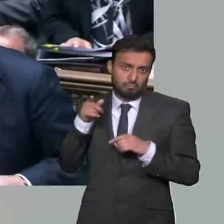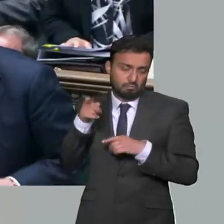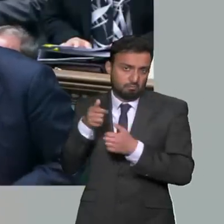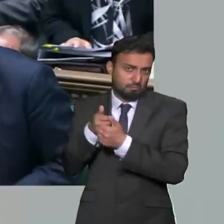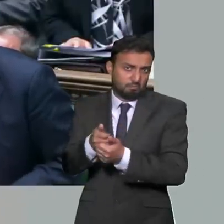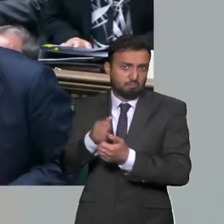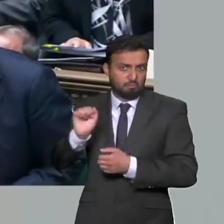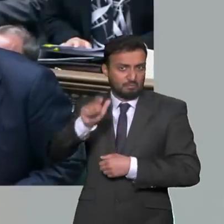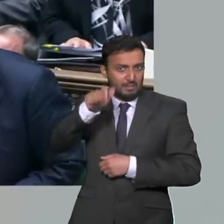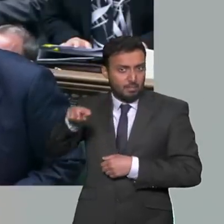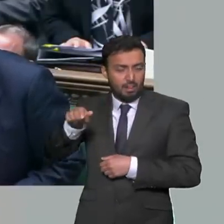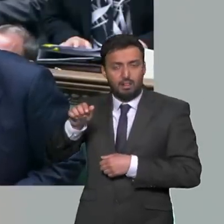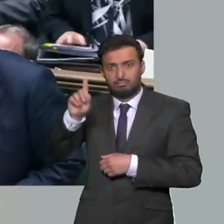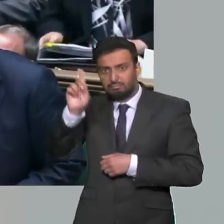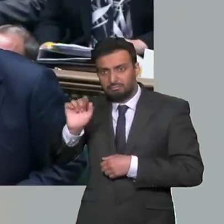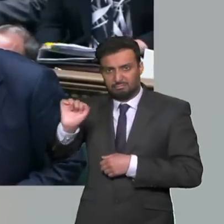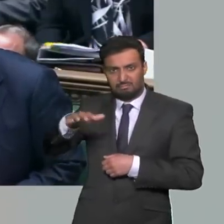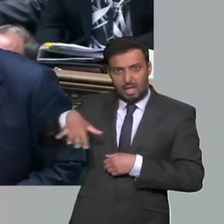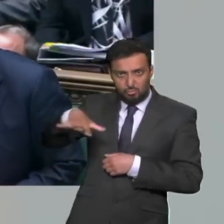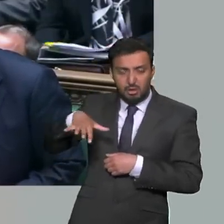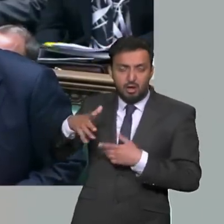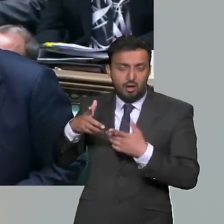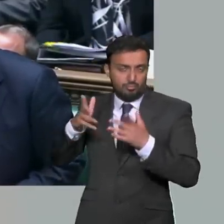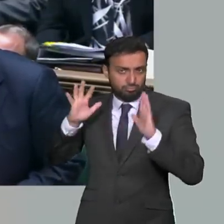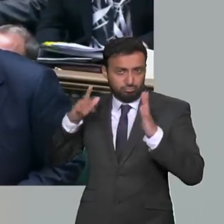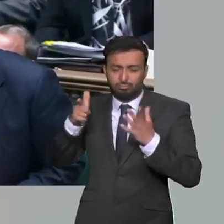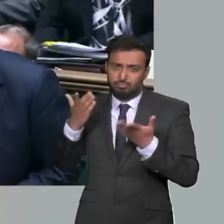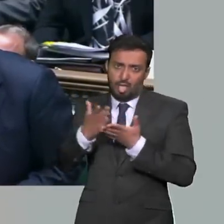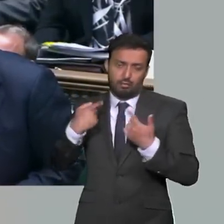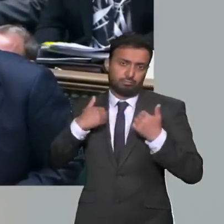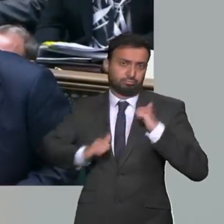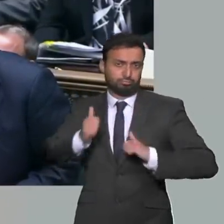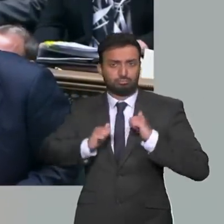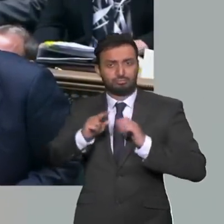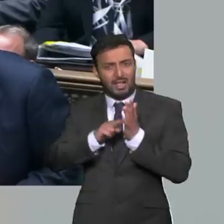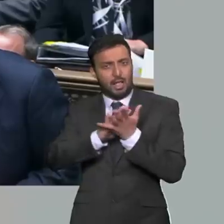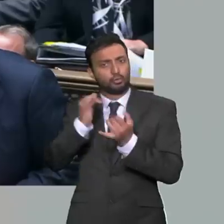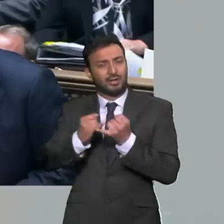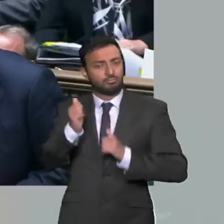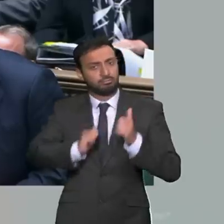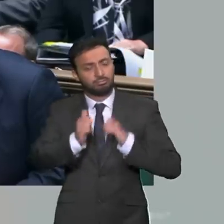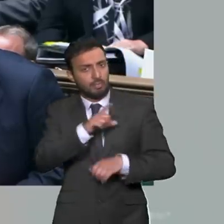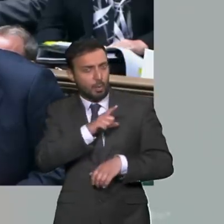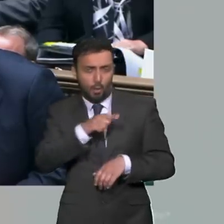We are very proud of our NHS, which is why we are putting in record investment.